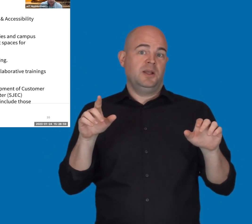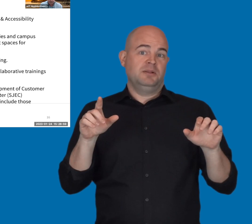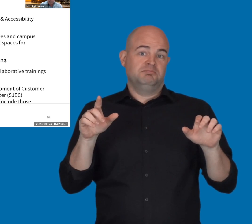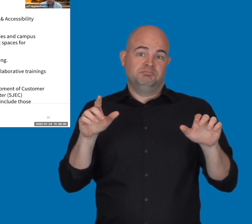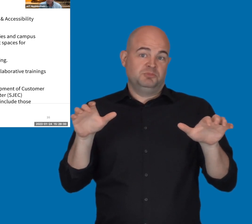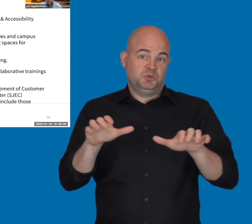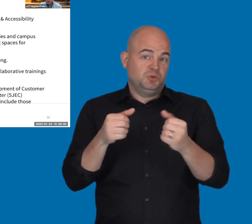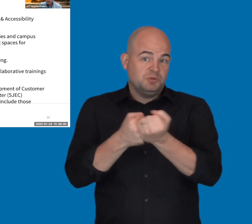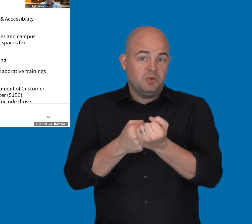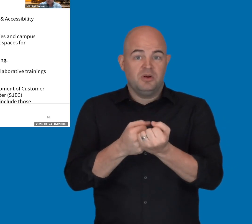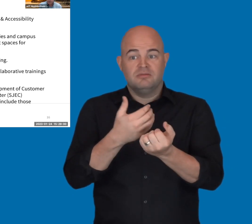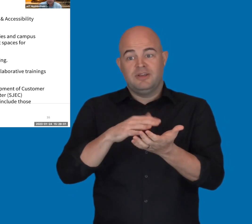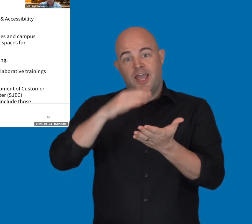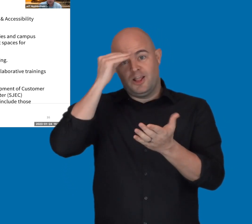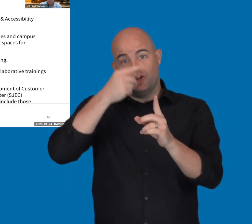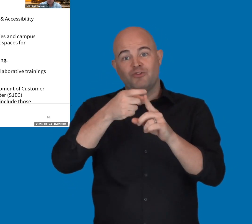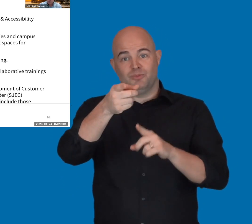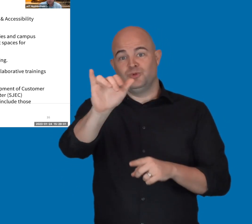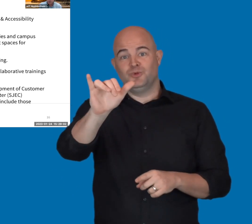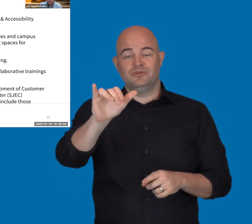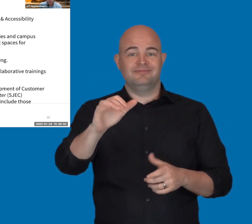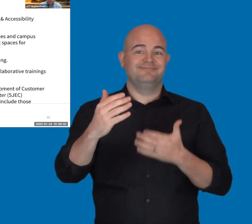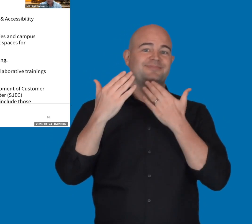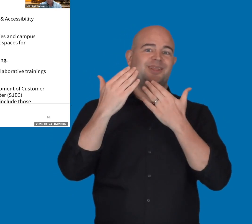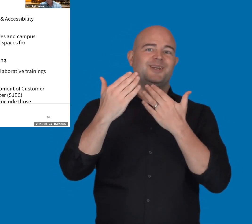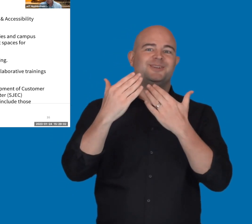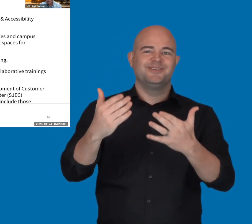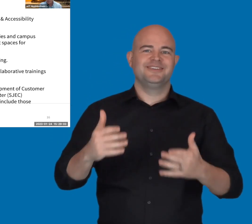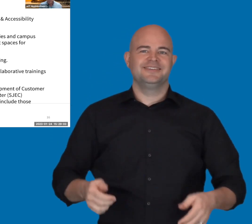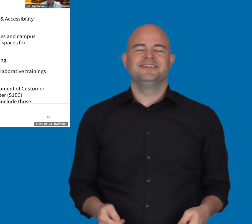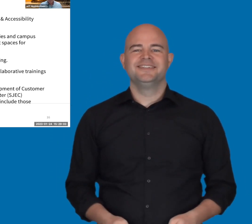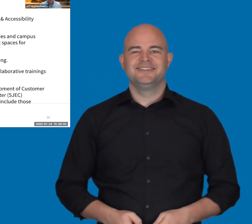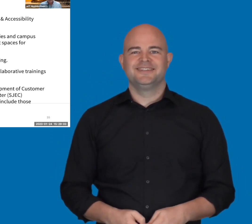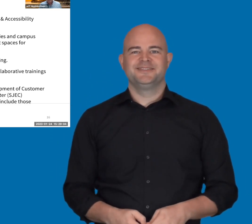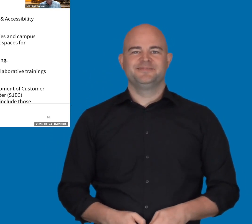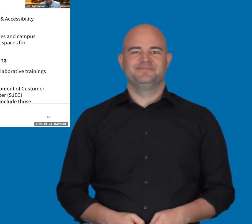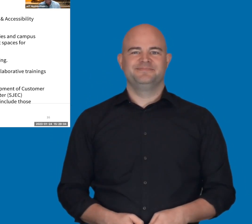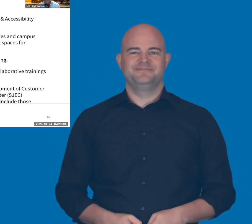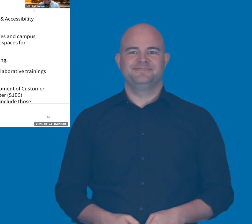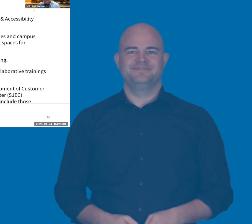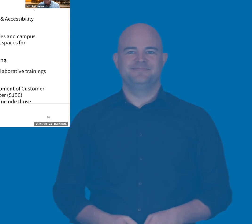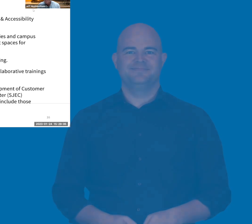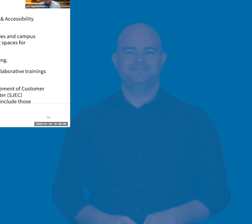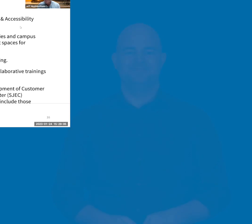across the institution broadly, but I don't know, I'm very fortunate to work with folks like Jim,